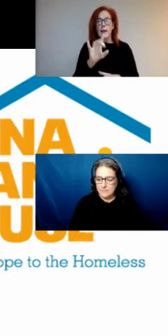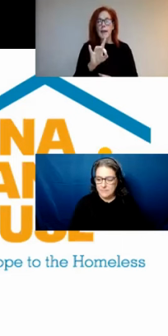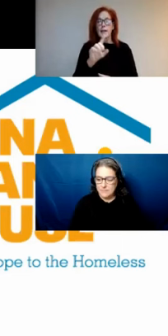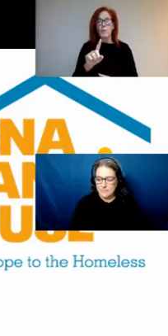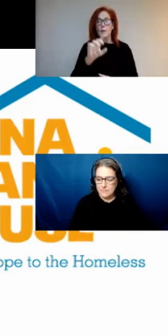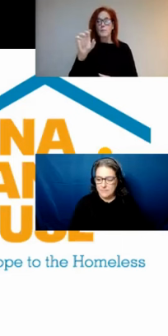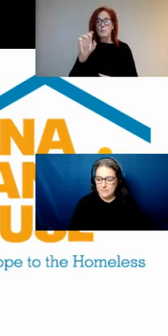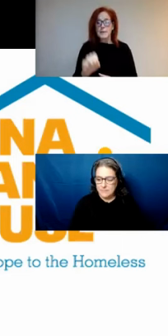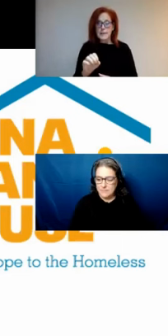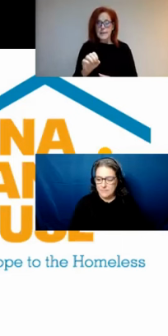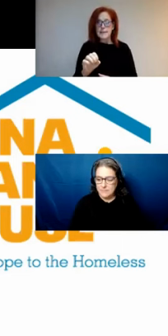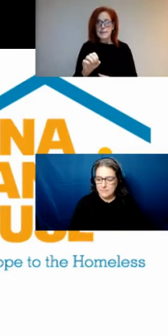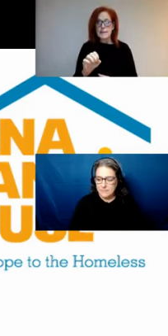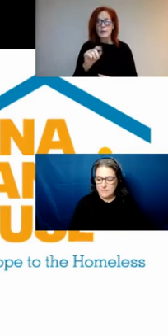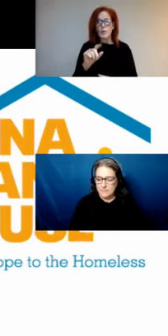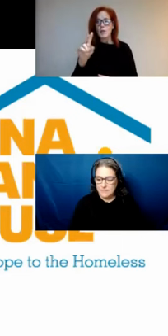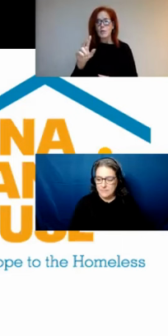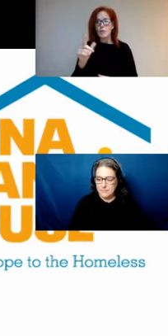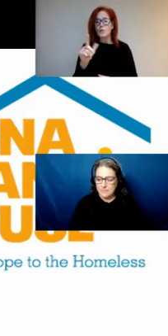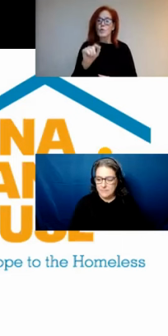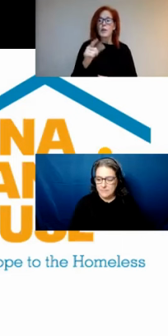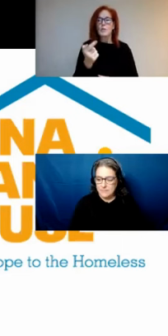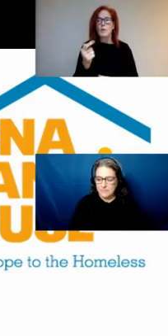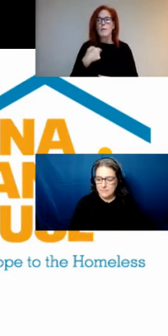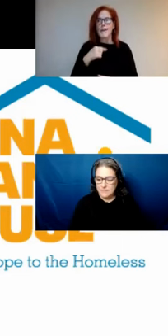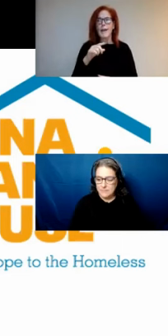I put the email for Beth Elles. People that come to visit learn quickly that this is where hope happens and it inspires people and invites them back over and over again.